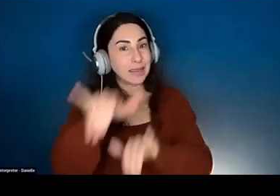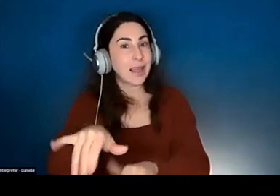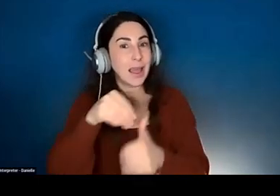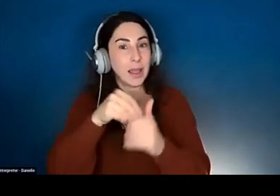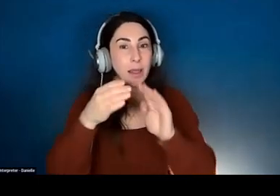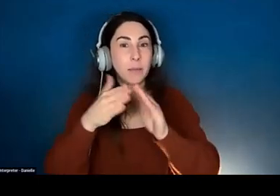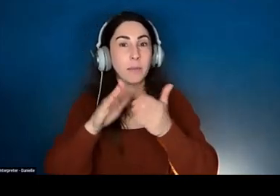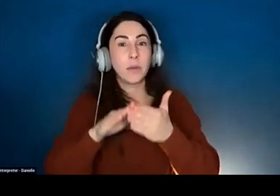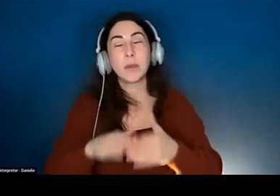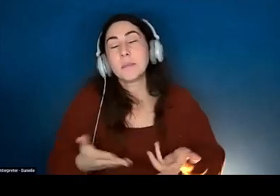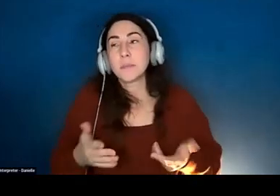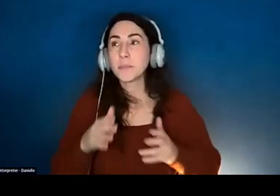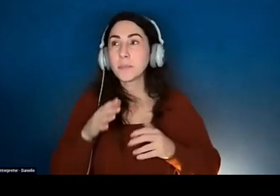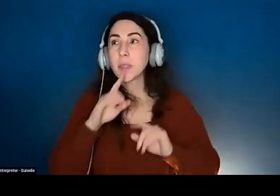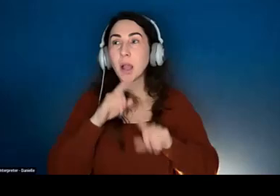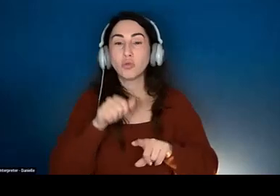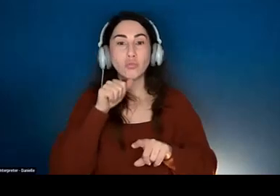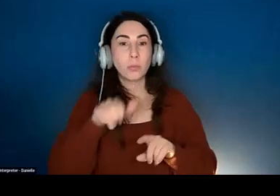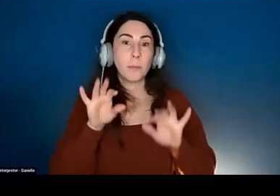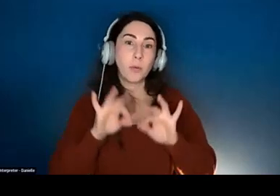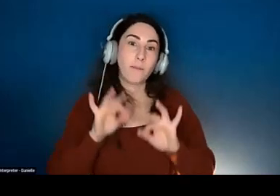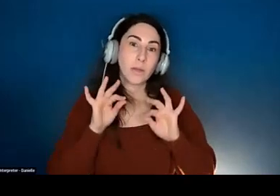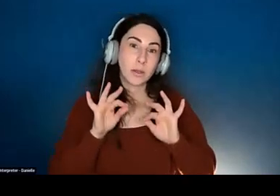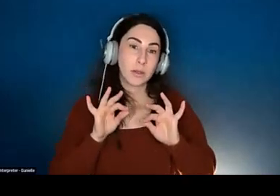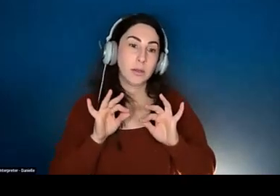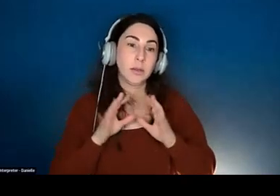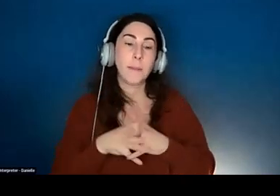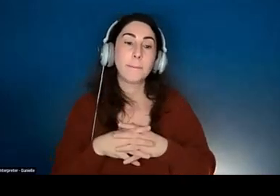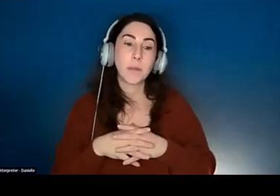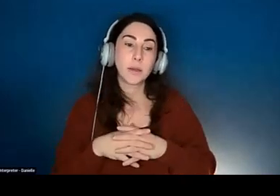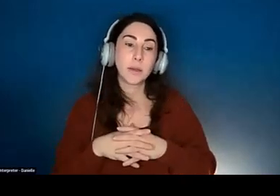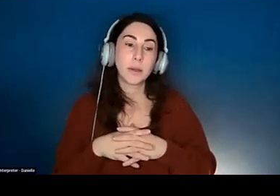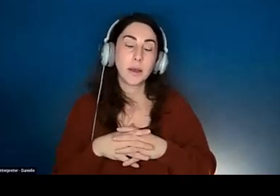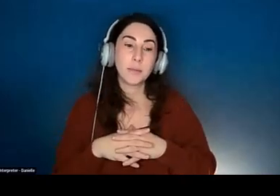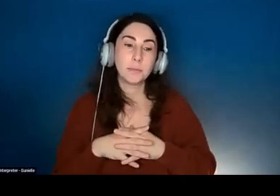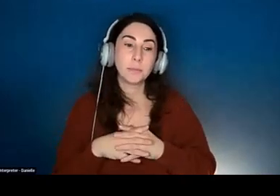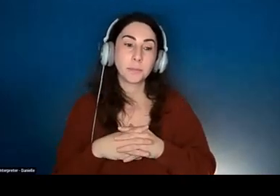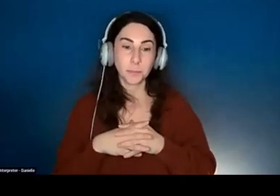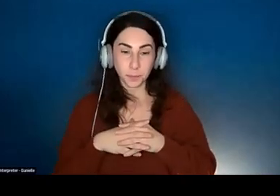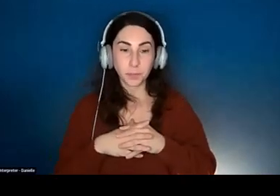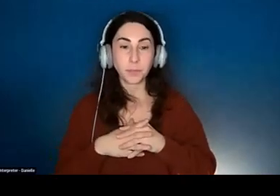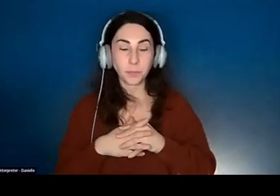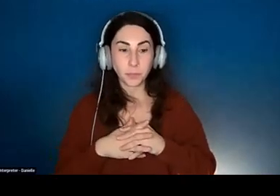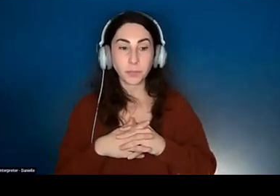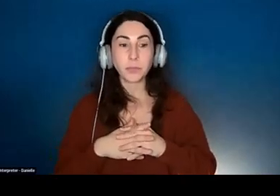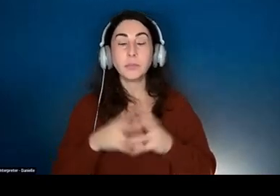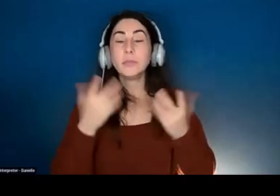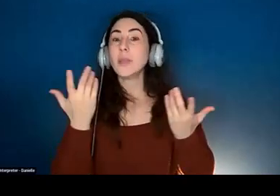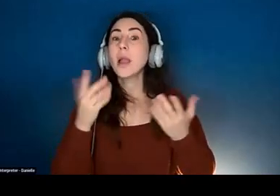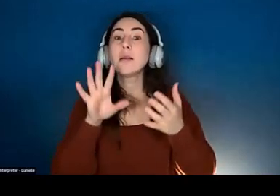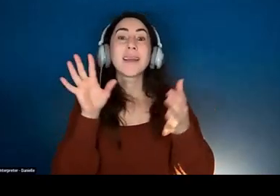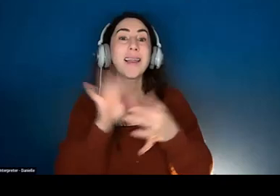perfect answer. But the path to that is connection, communication,